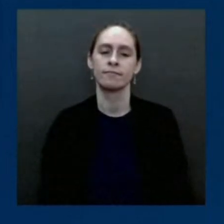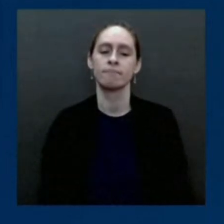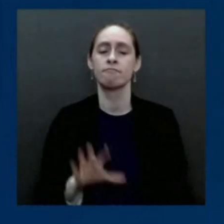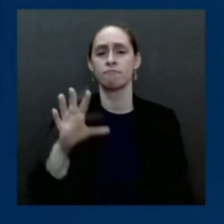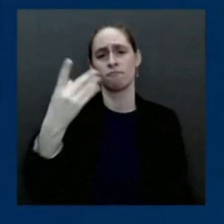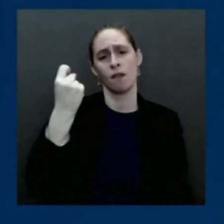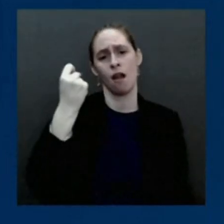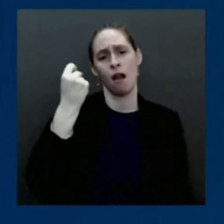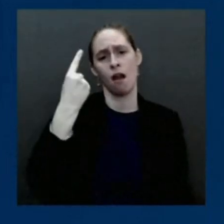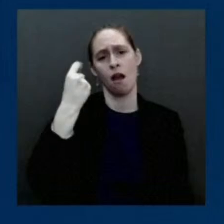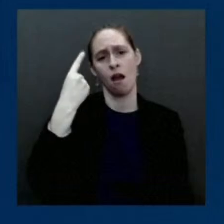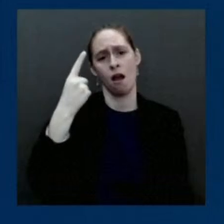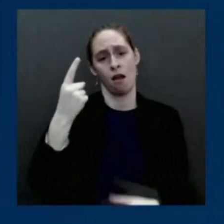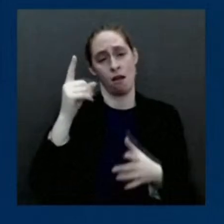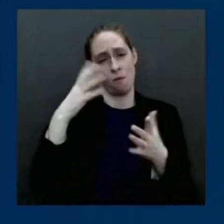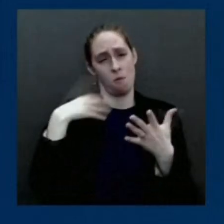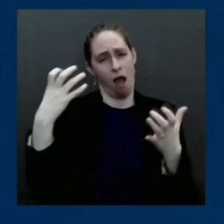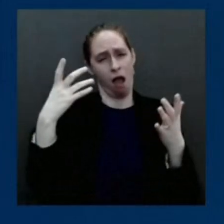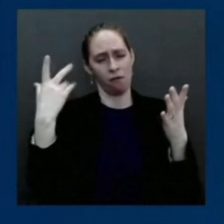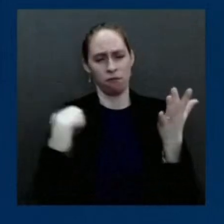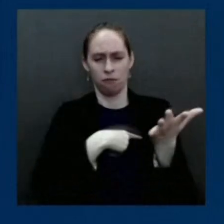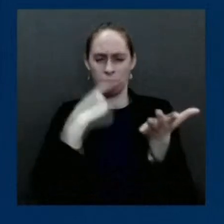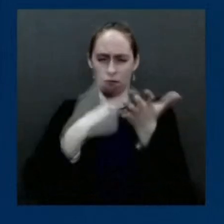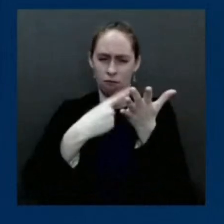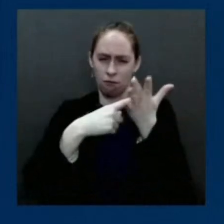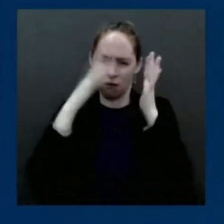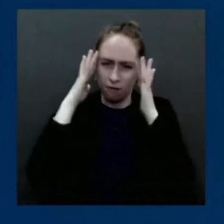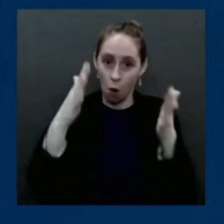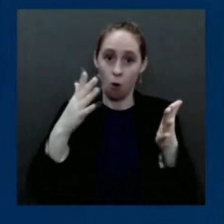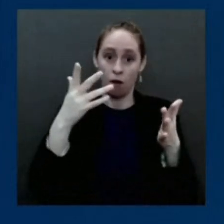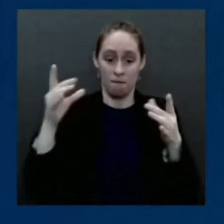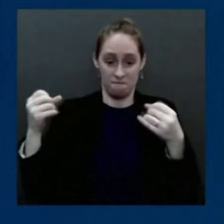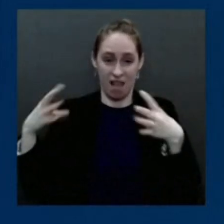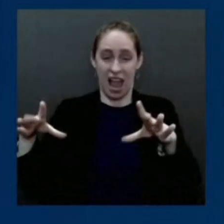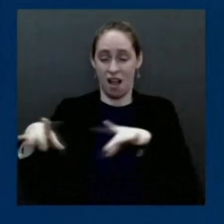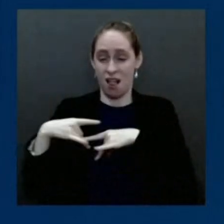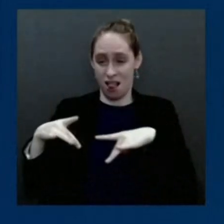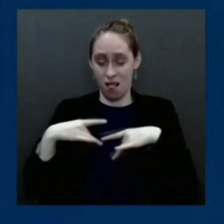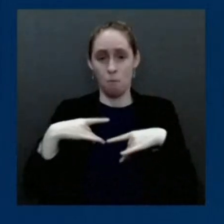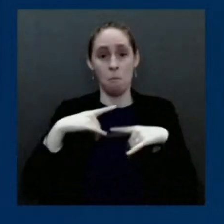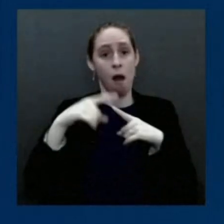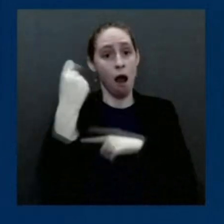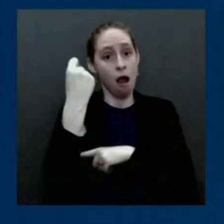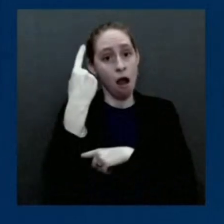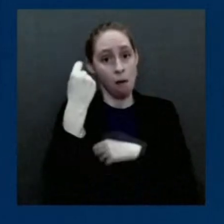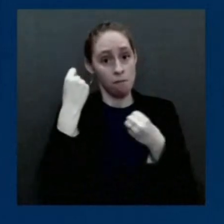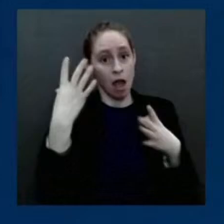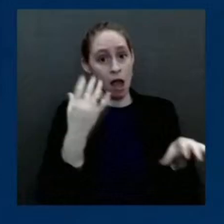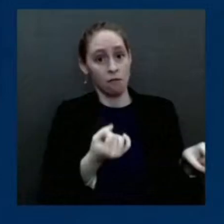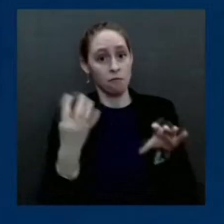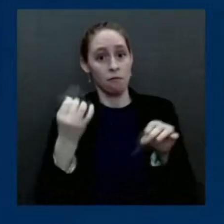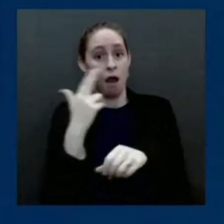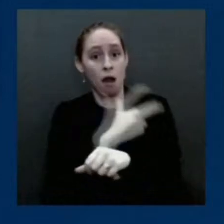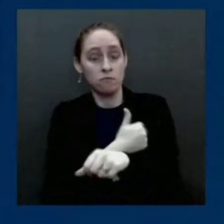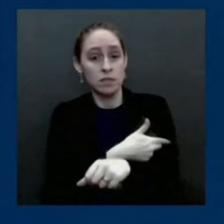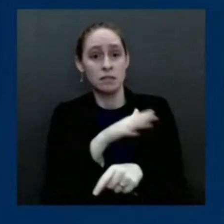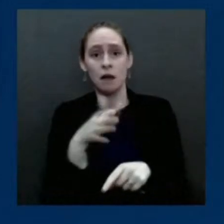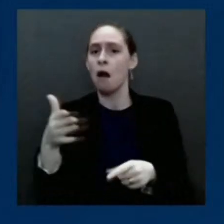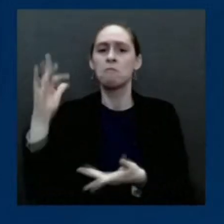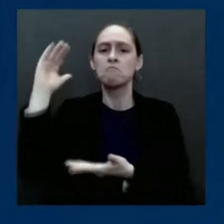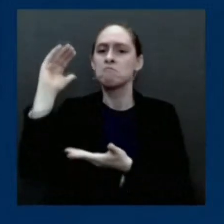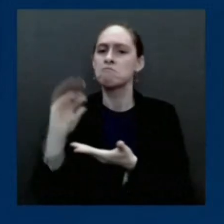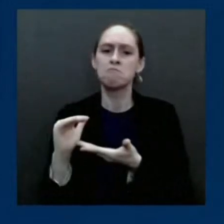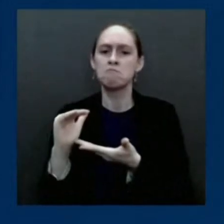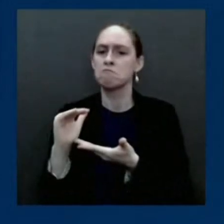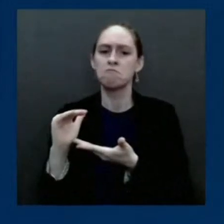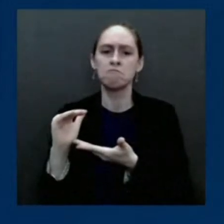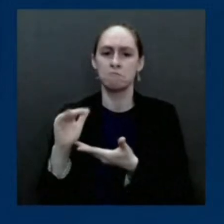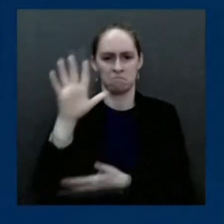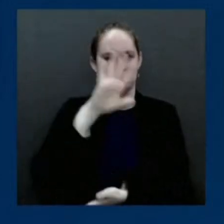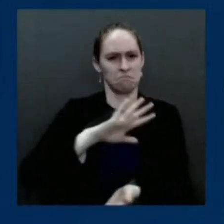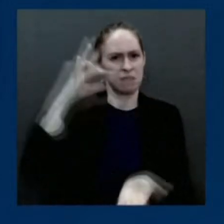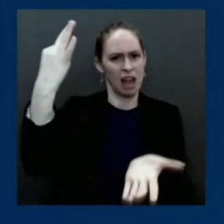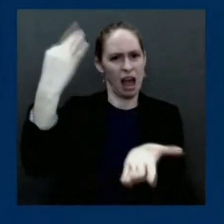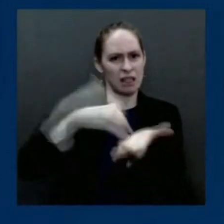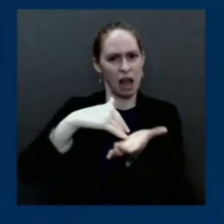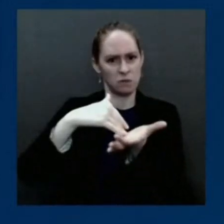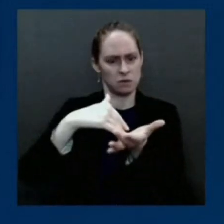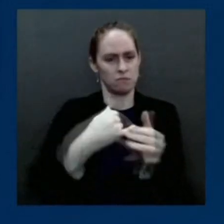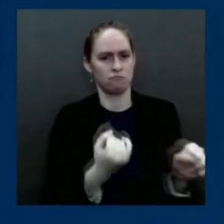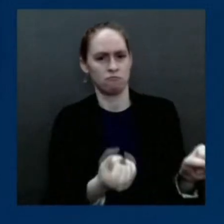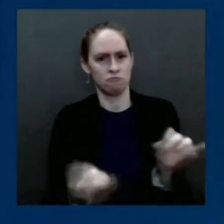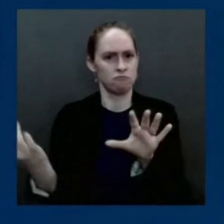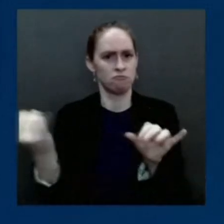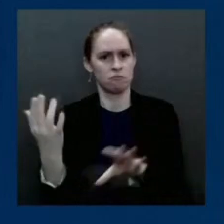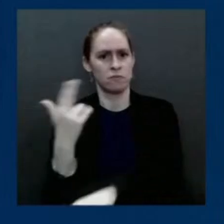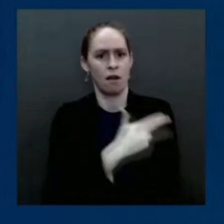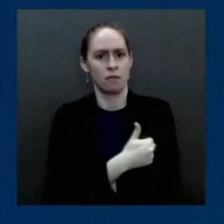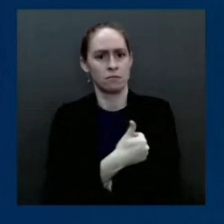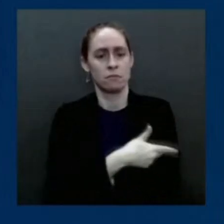INCREASED FROM LAST WEEK